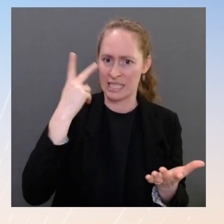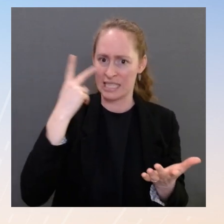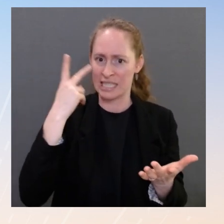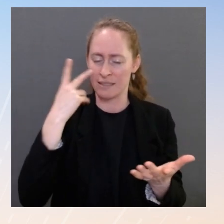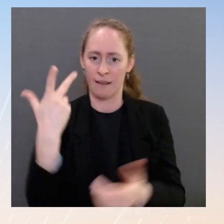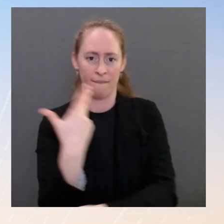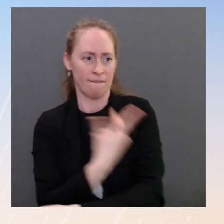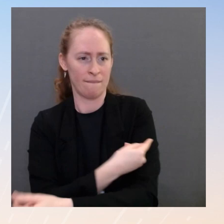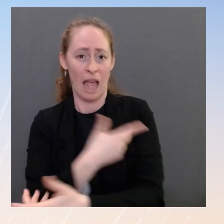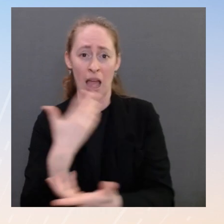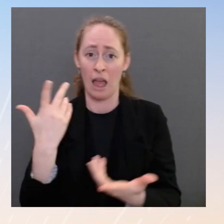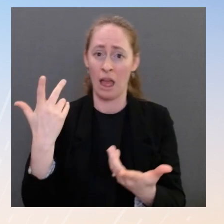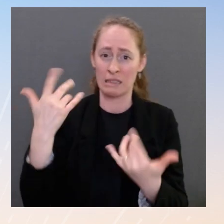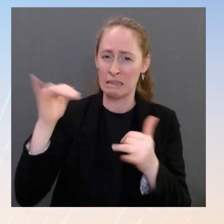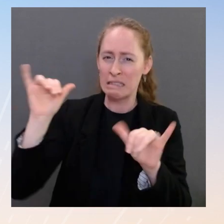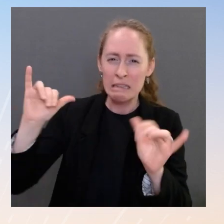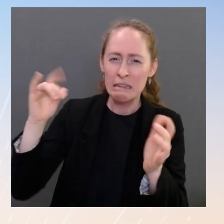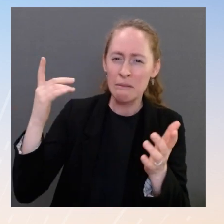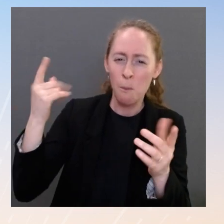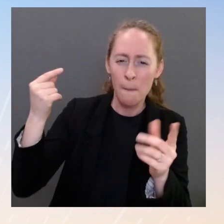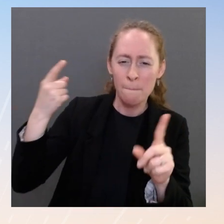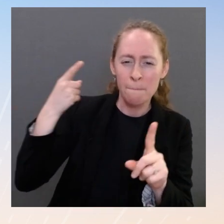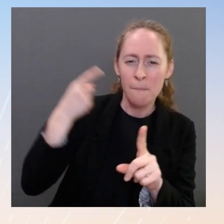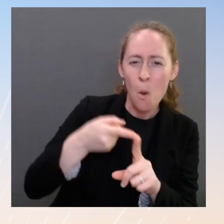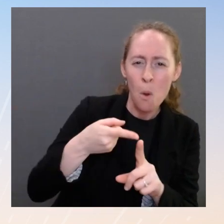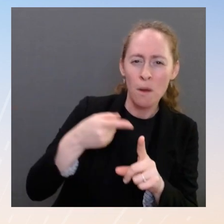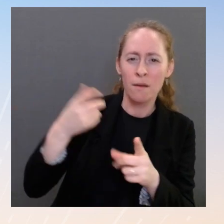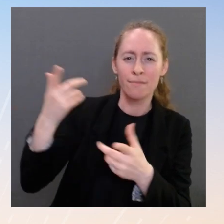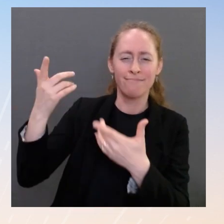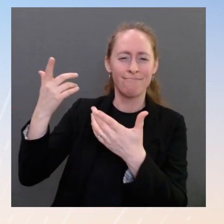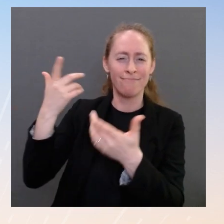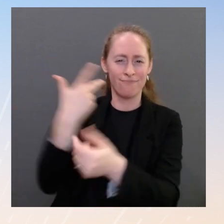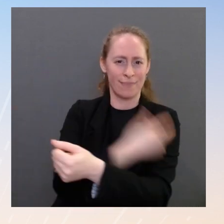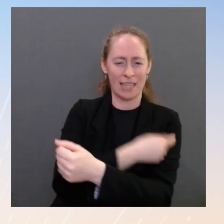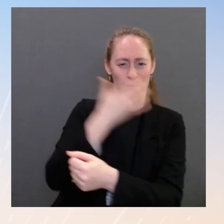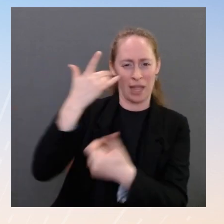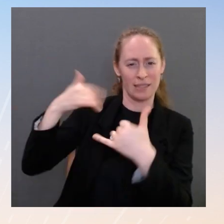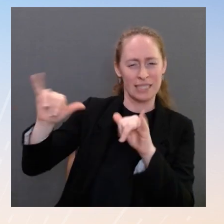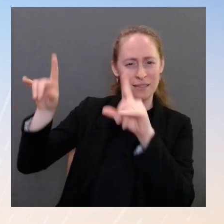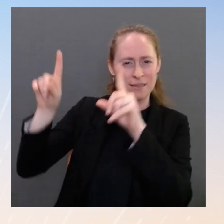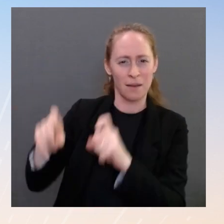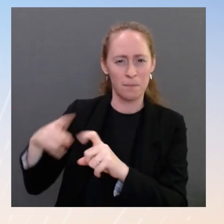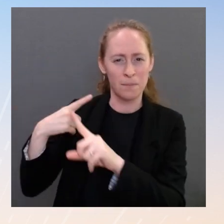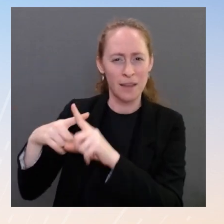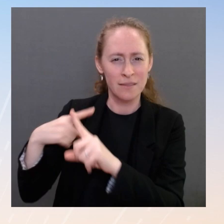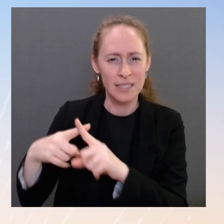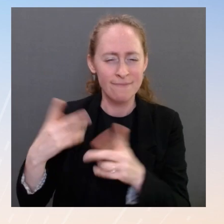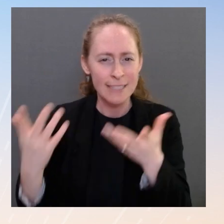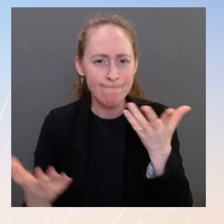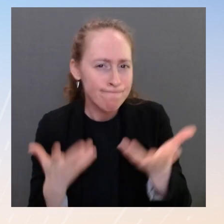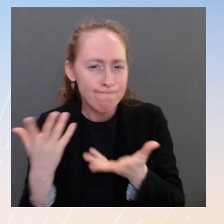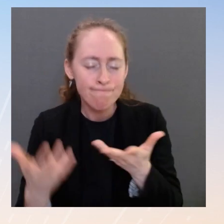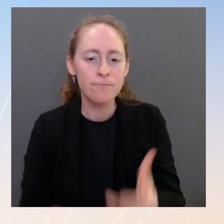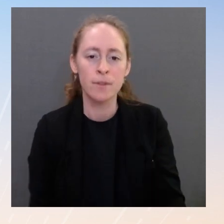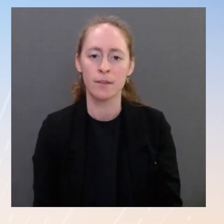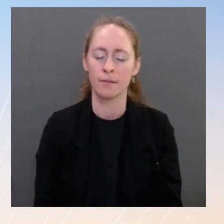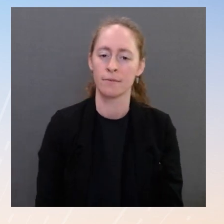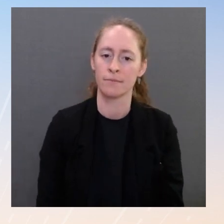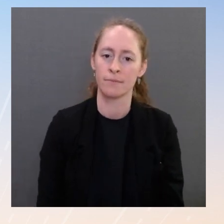could be better on that, given that 234,000 Americans died? Ms. Psaki: Yeah. Well, first, I would say the truth, is --